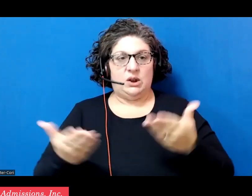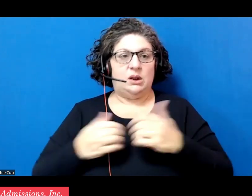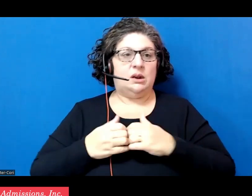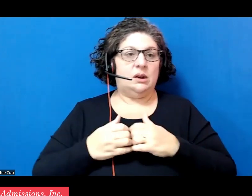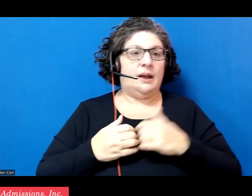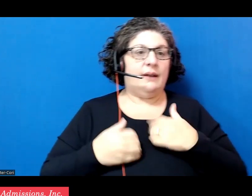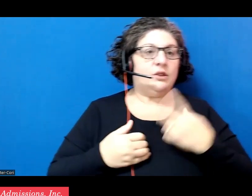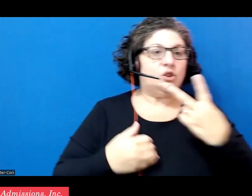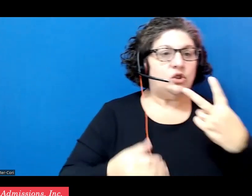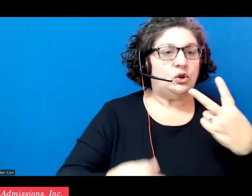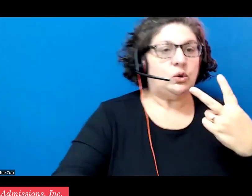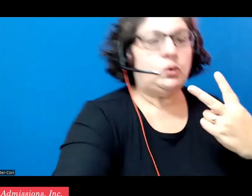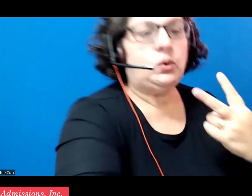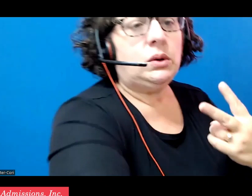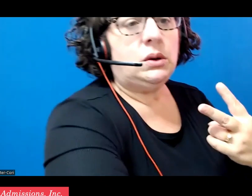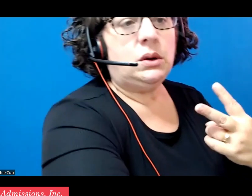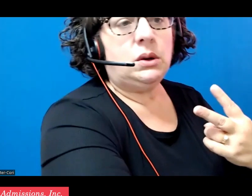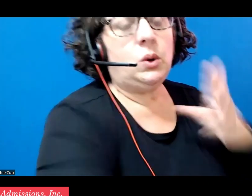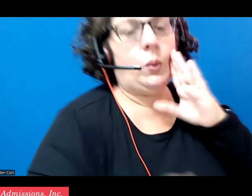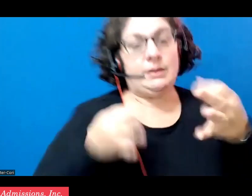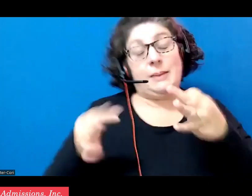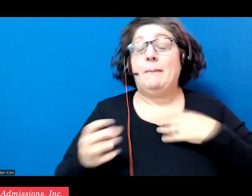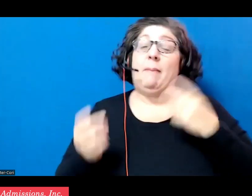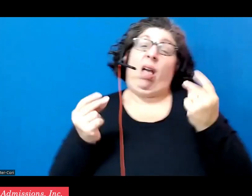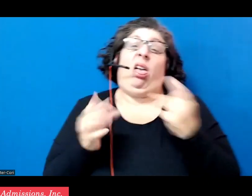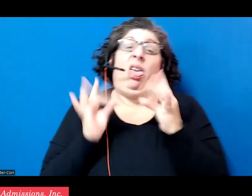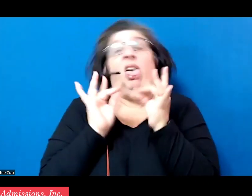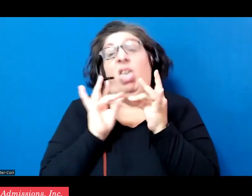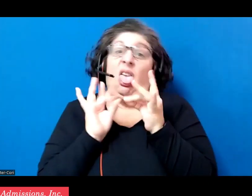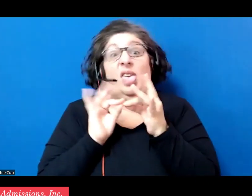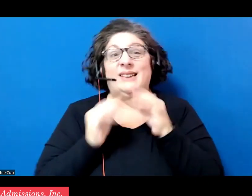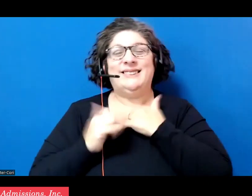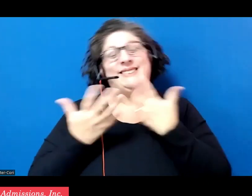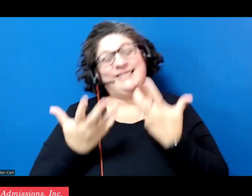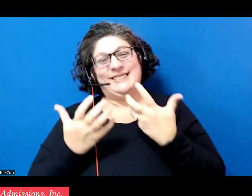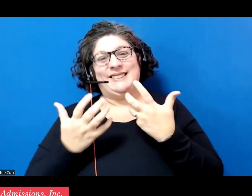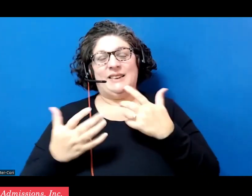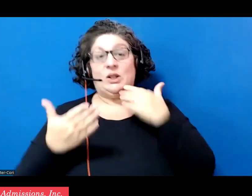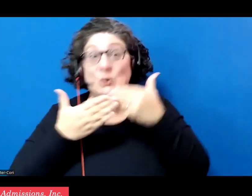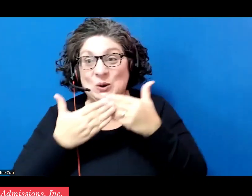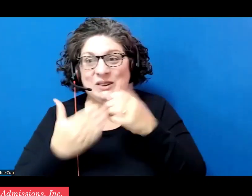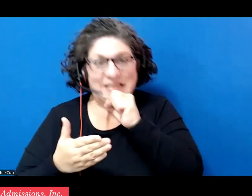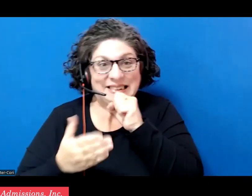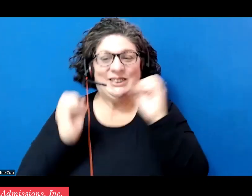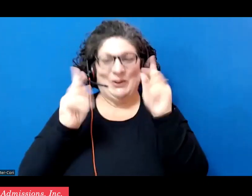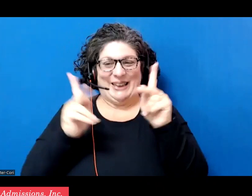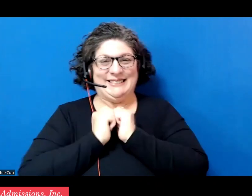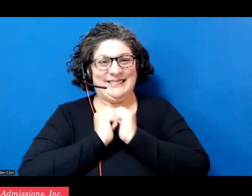So I have two cases to cover. I may talk quickly, because -- closer.